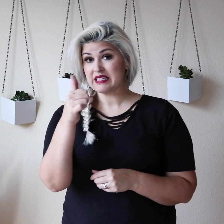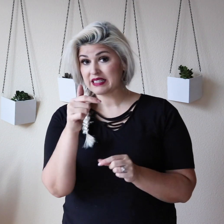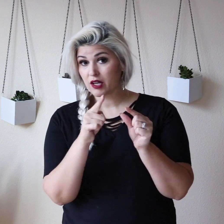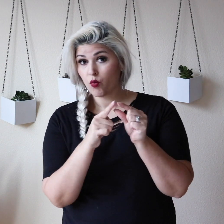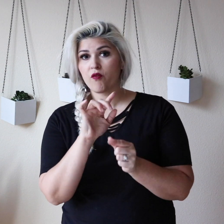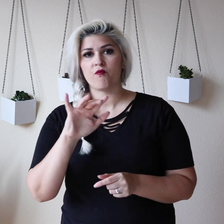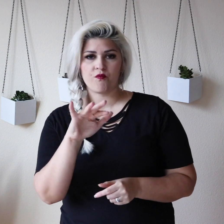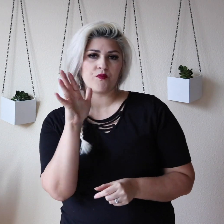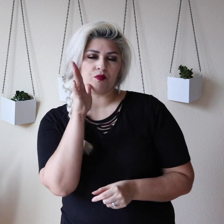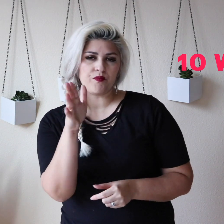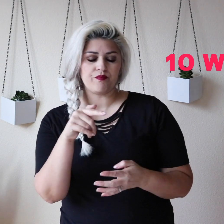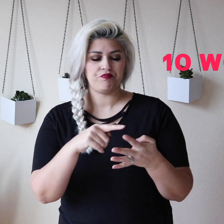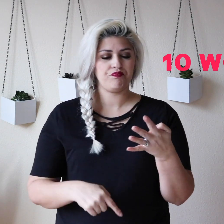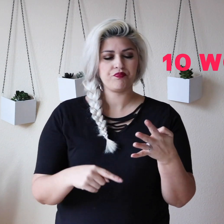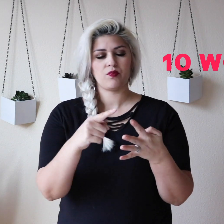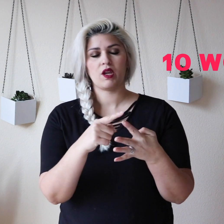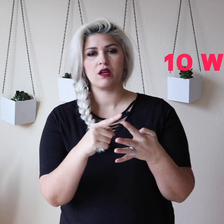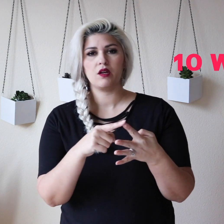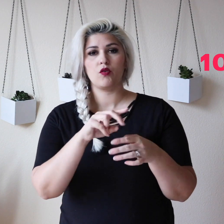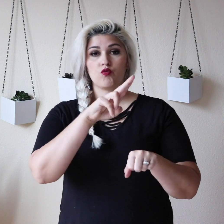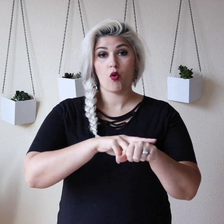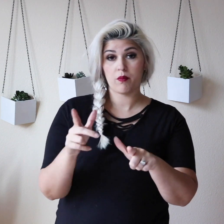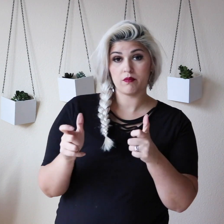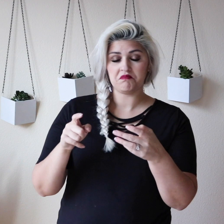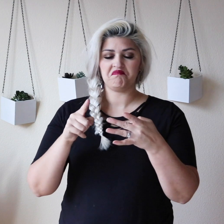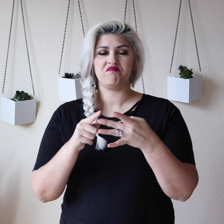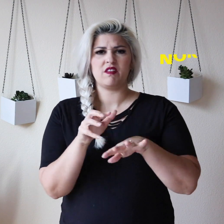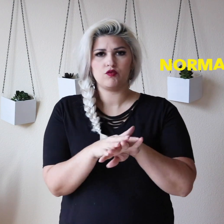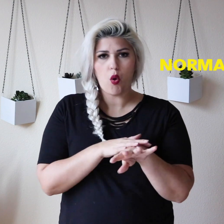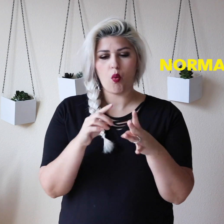I'm going to fingerspell 10 words for you. Each word is gonna have a normal speed.